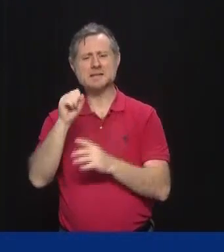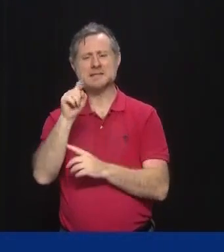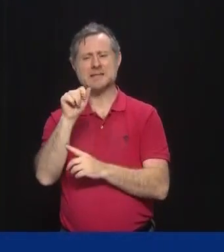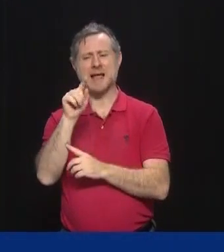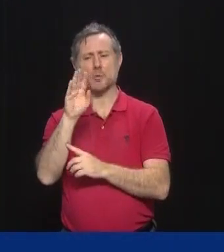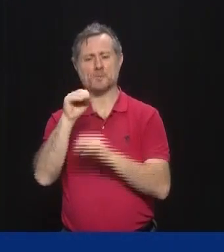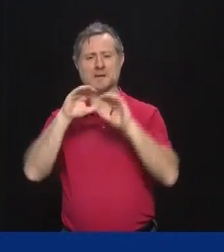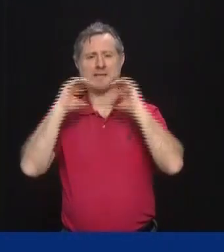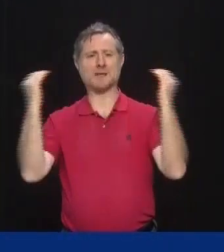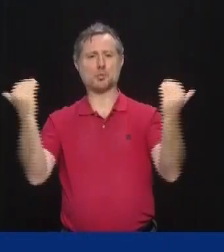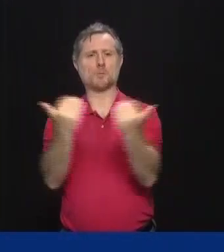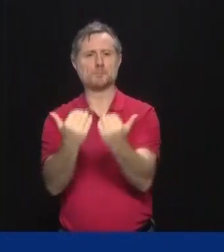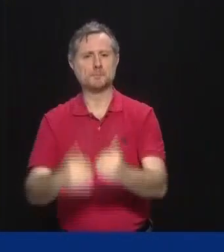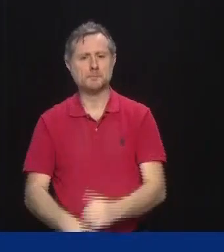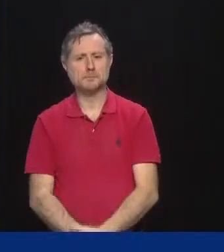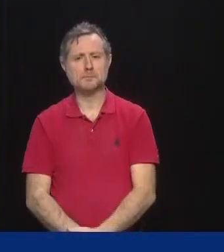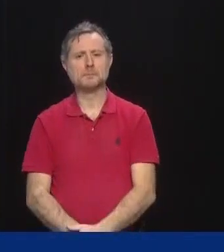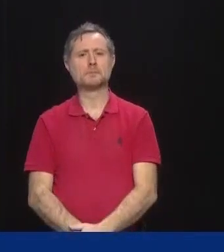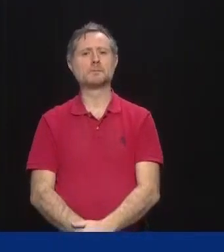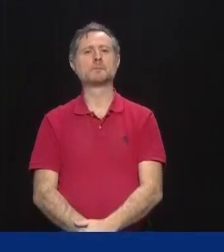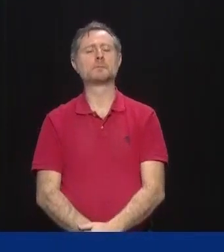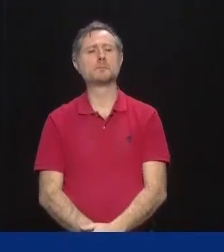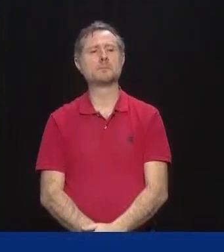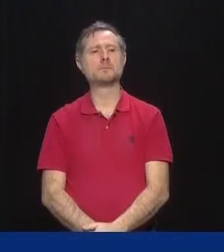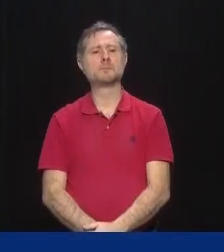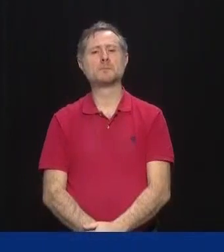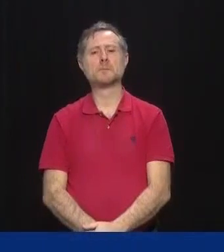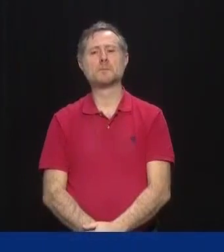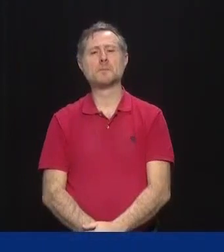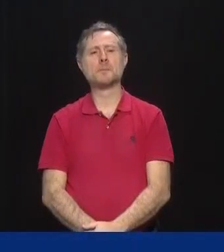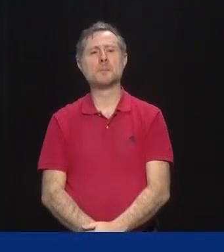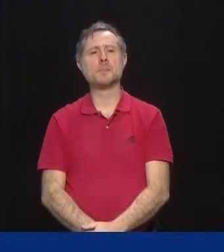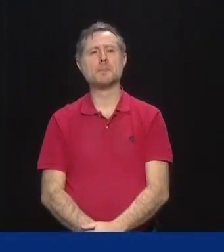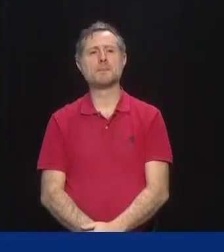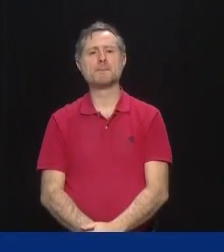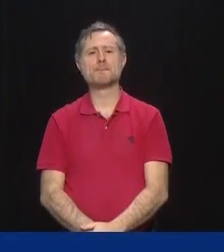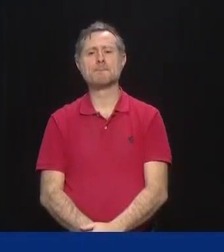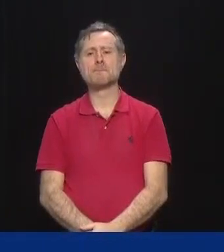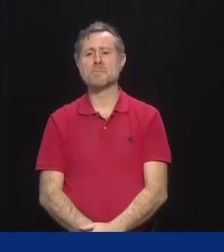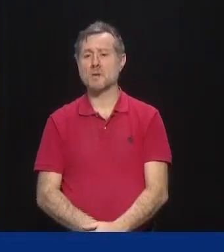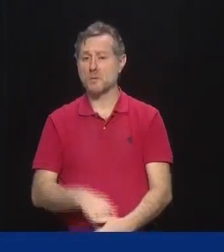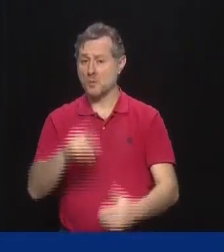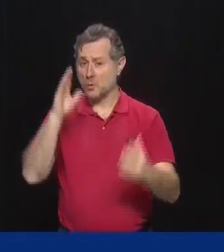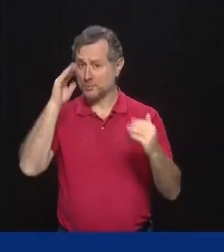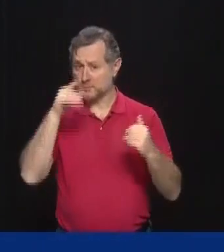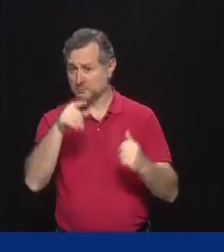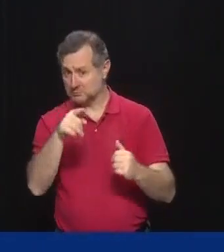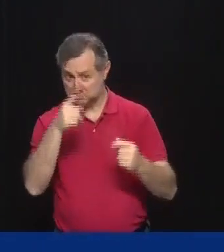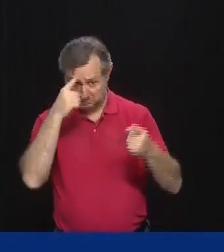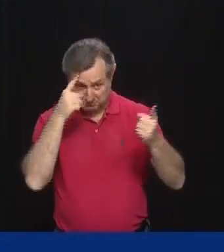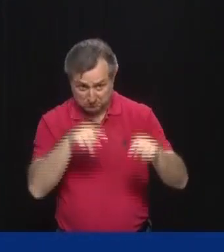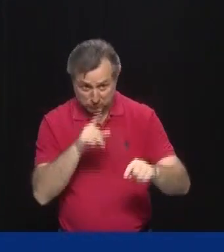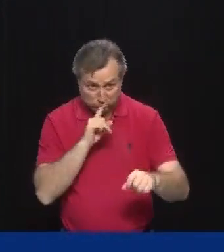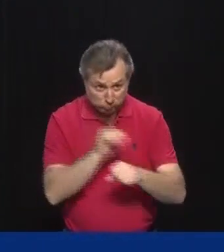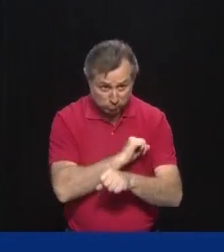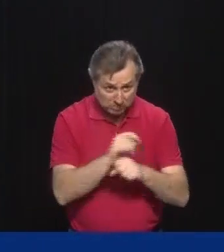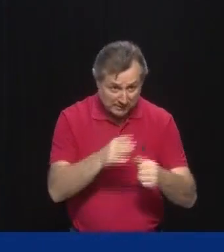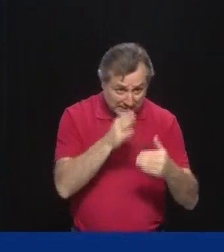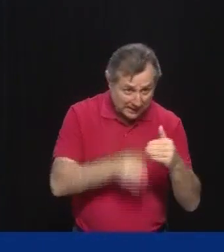WE KNOW YOU HAVE A STUDY UNDER WAY. WE'RE WONDERING WHAT IS YOUR TIMELINE FOR A DEAL?